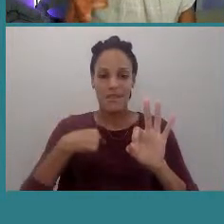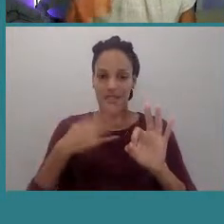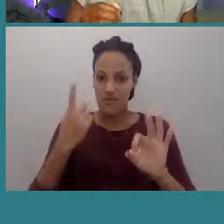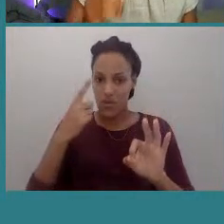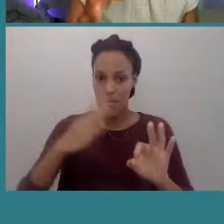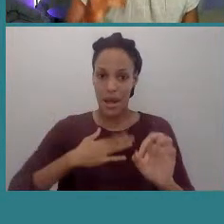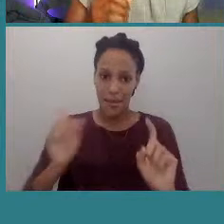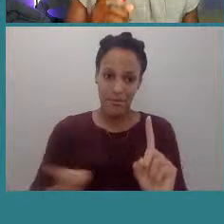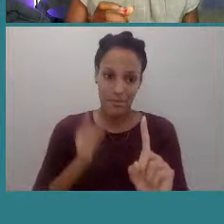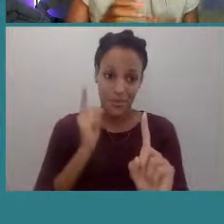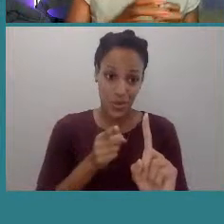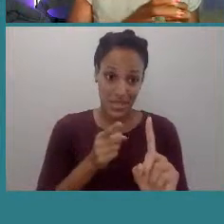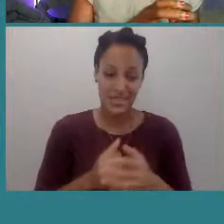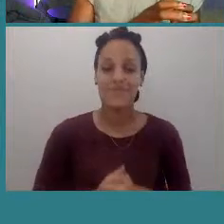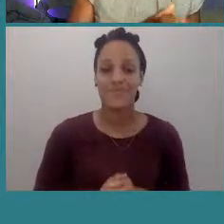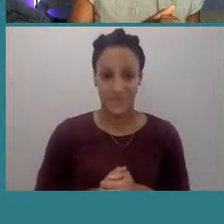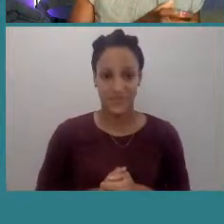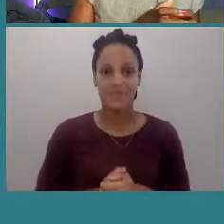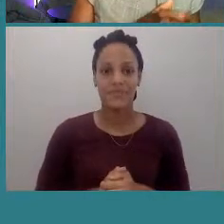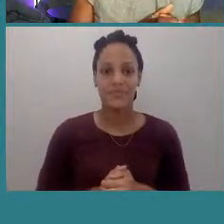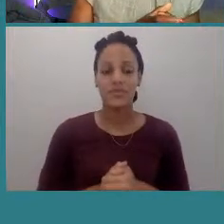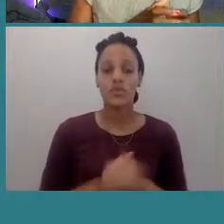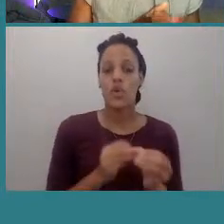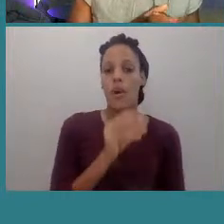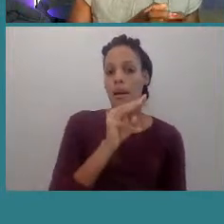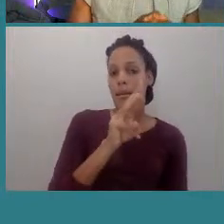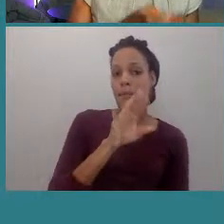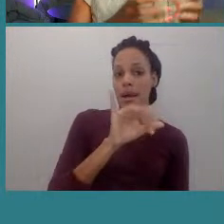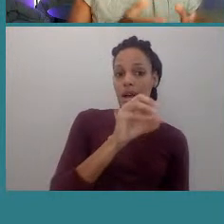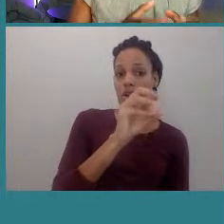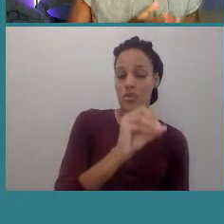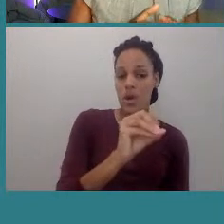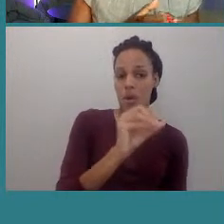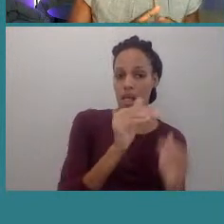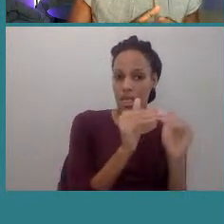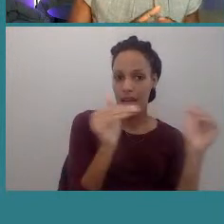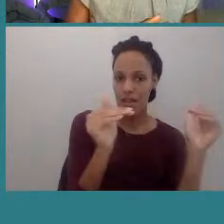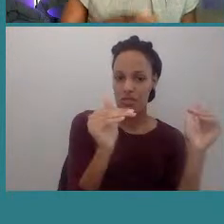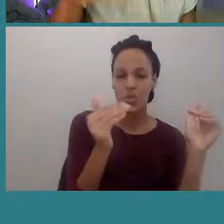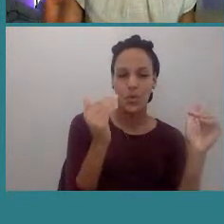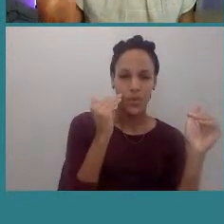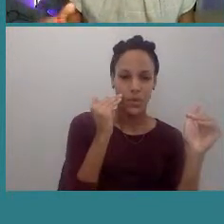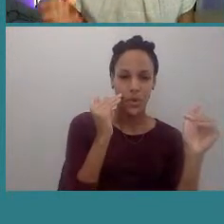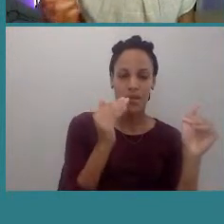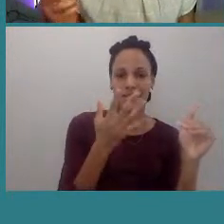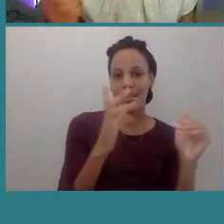Moving from the micro level that I am talking about which is about representations to the